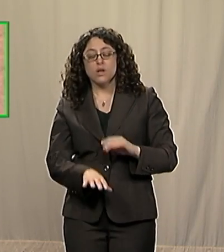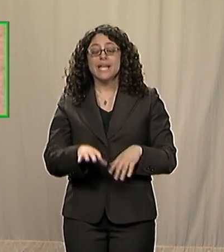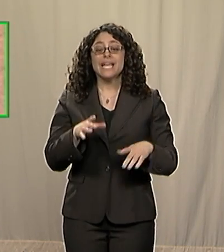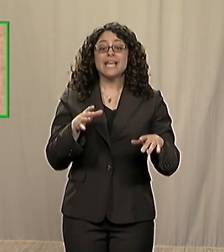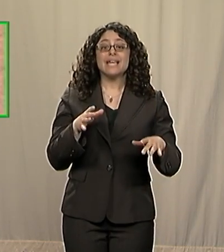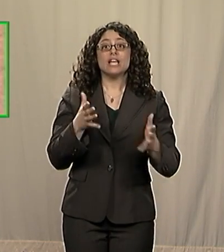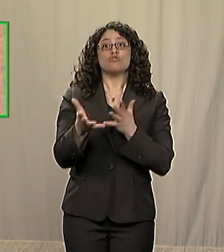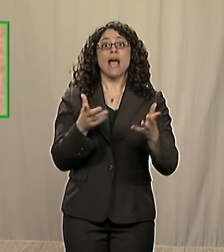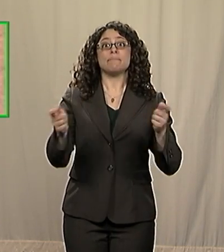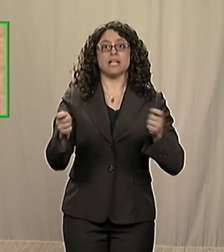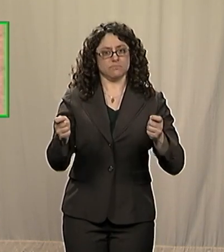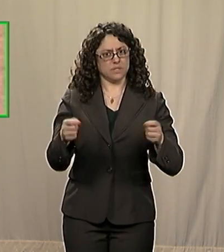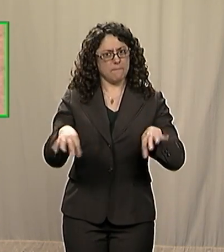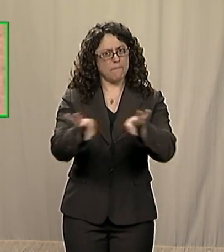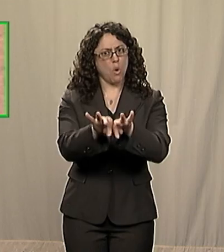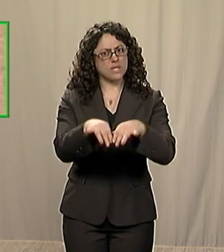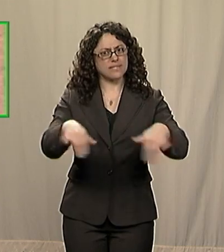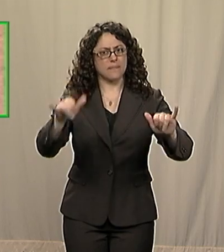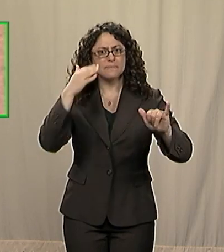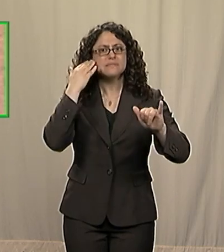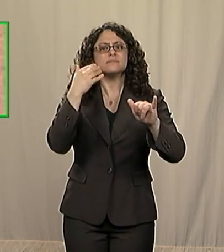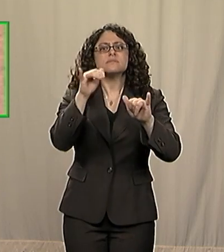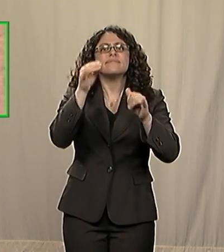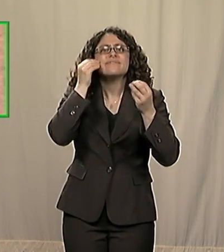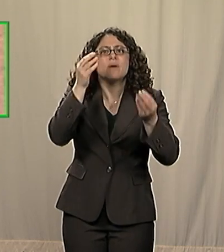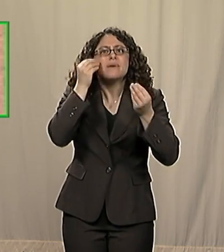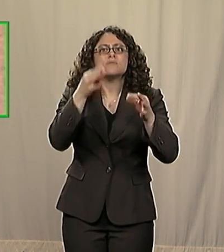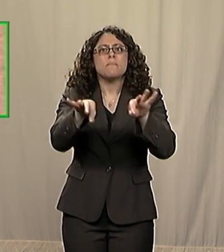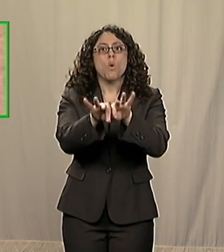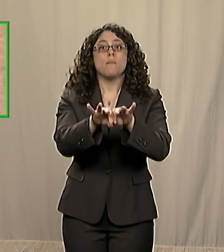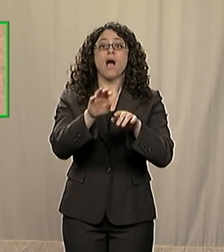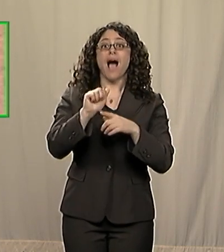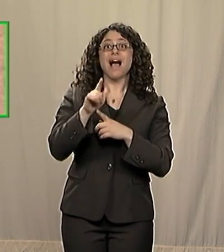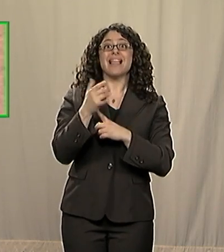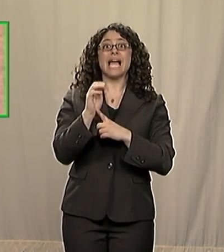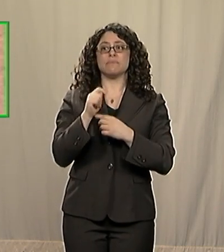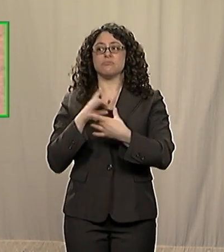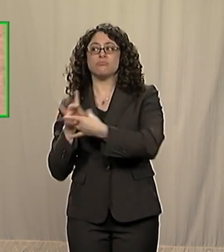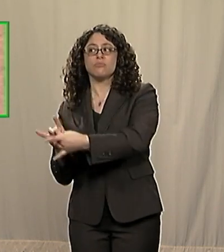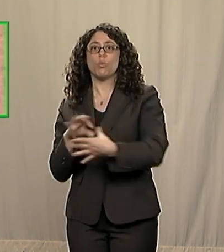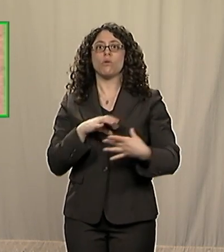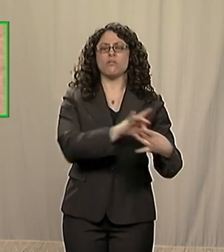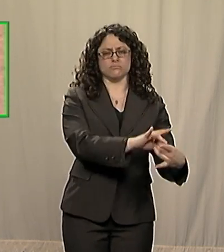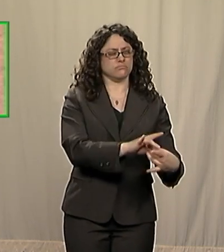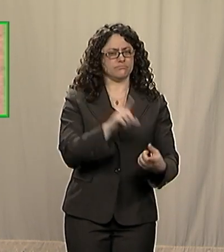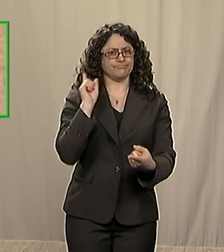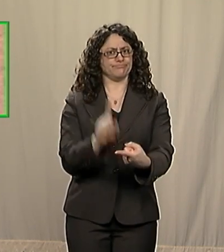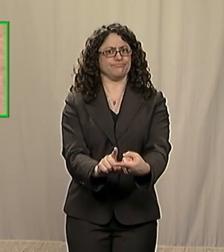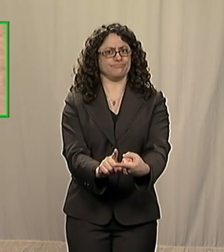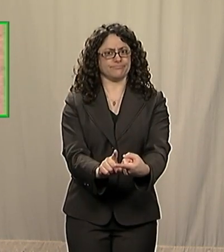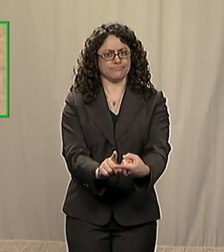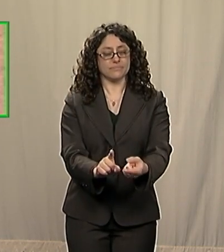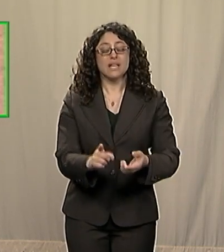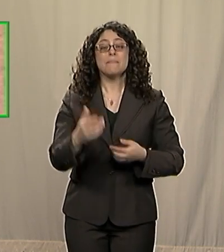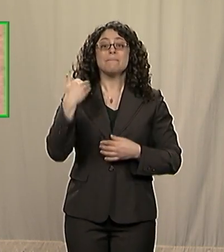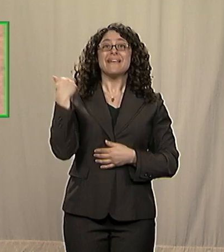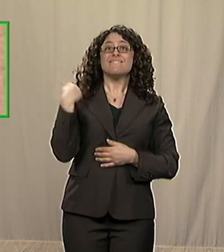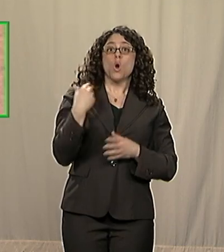is there, but the alignment is minimal. Even smaller than in the pre-meeting with the barrister.